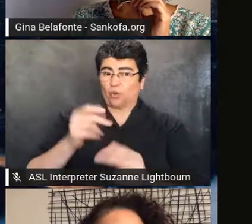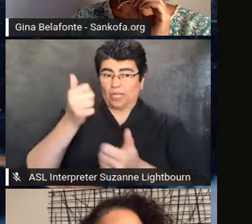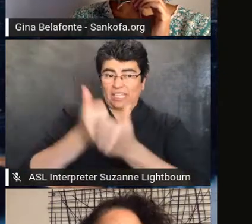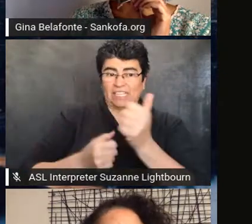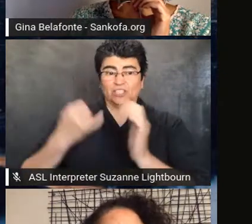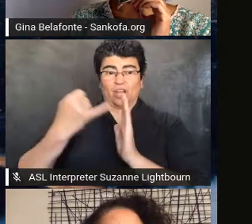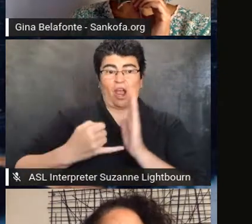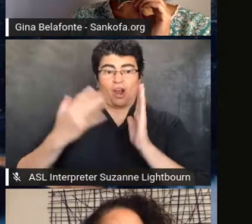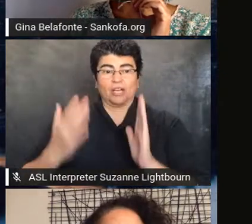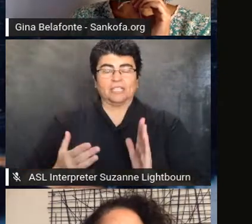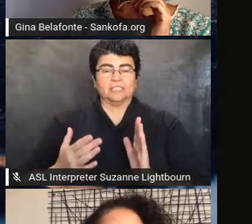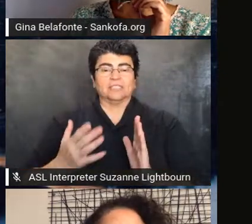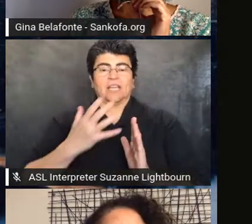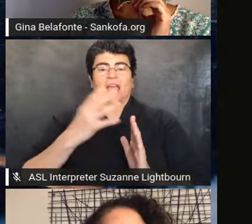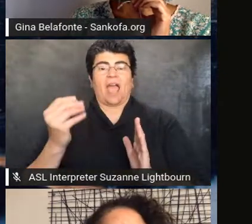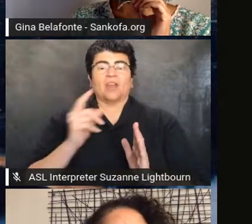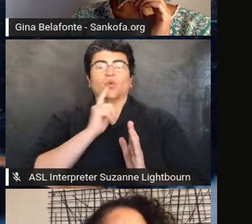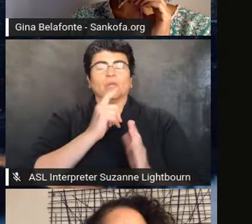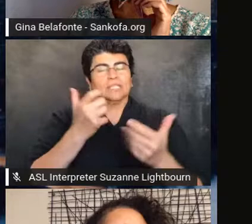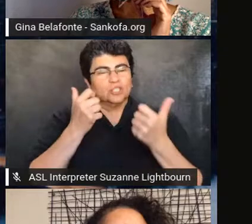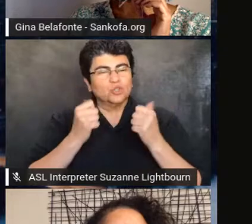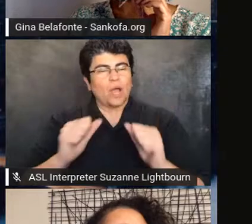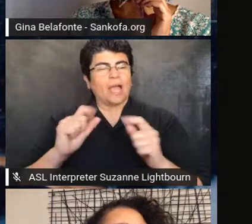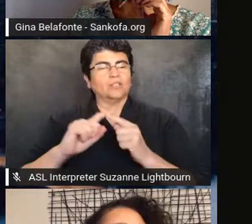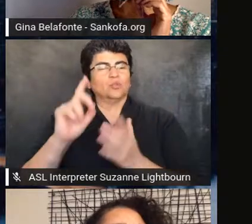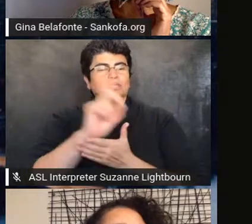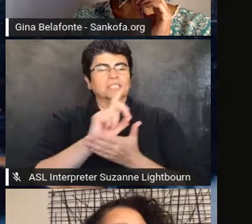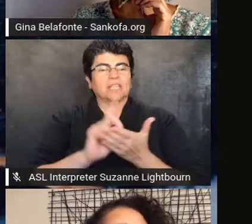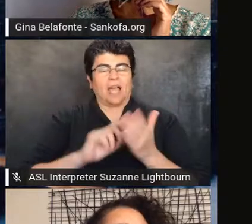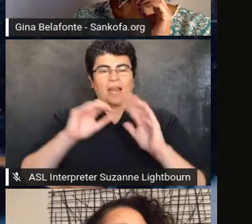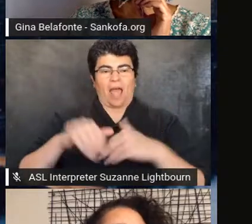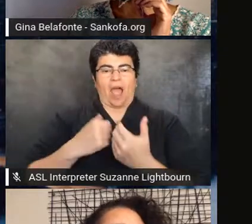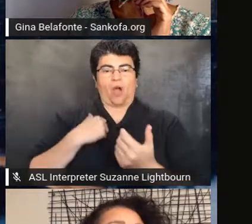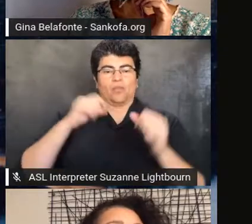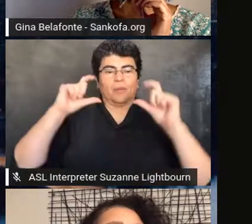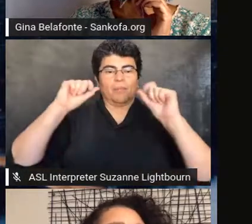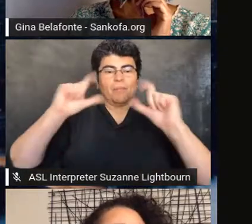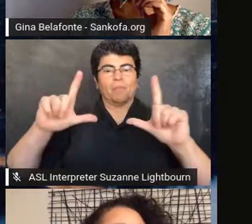and trying to design the way that the poster is represented,